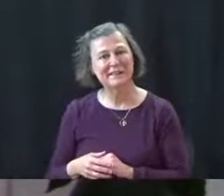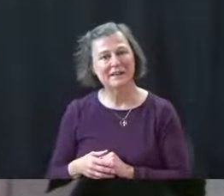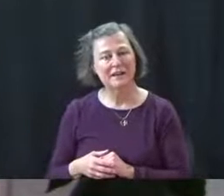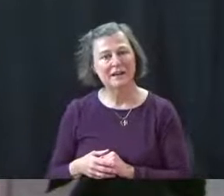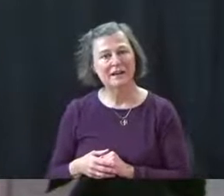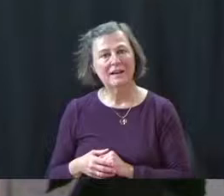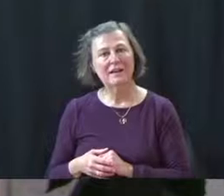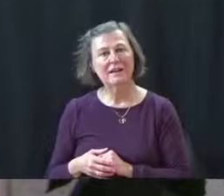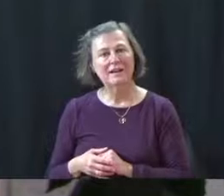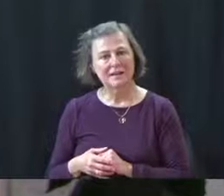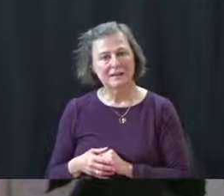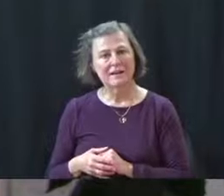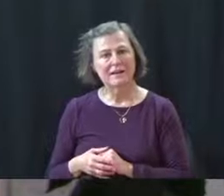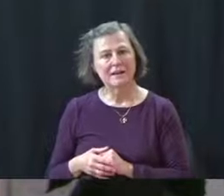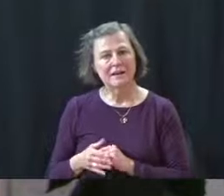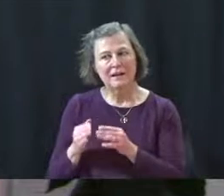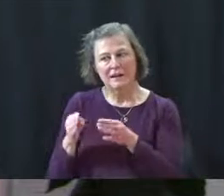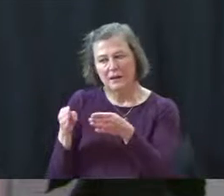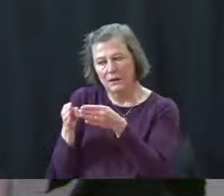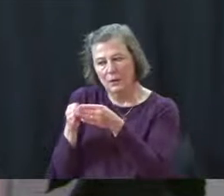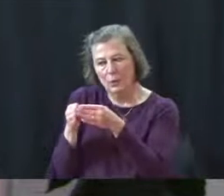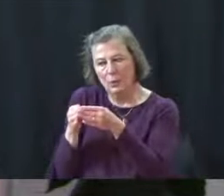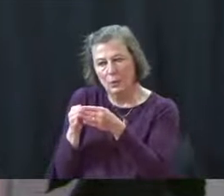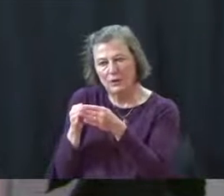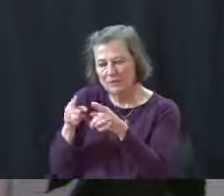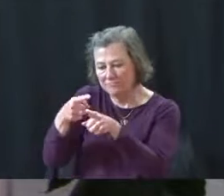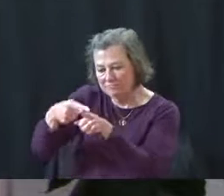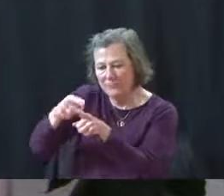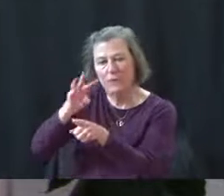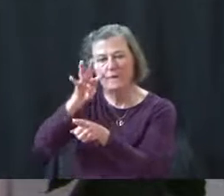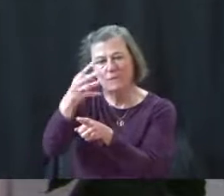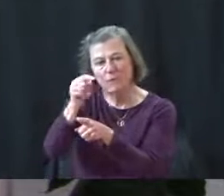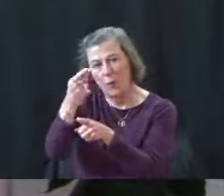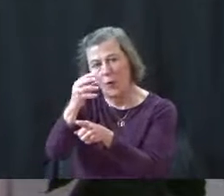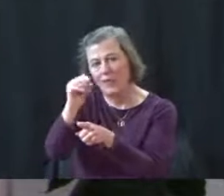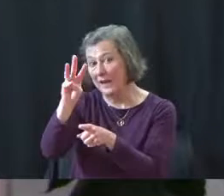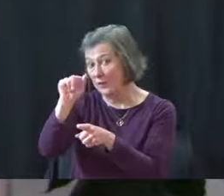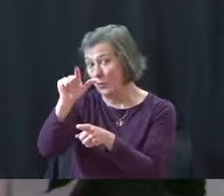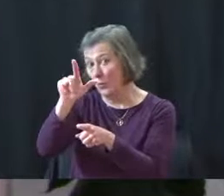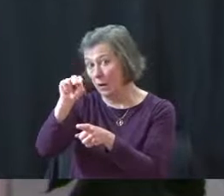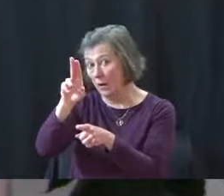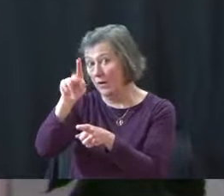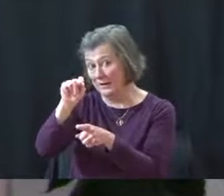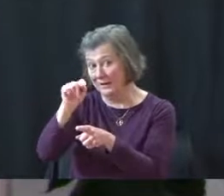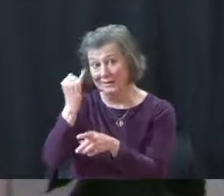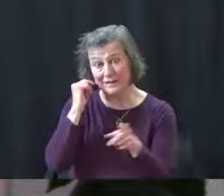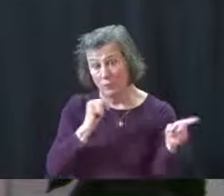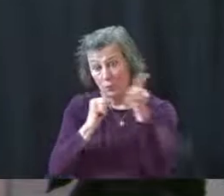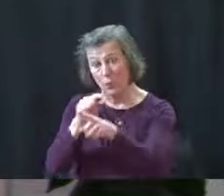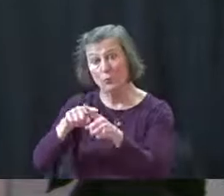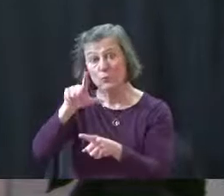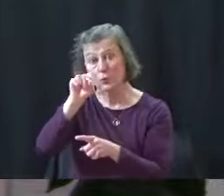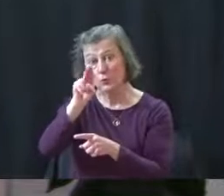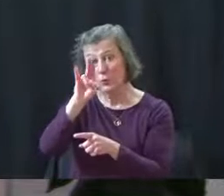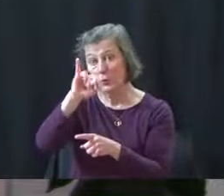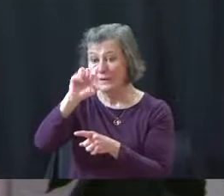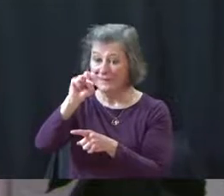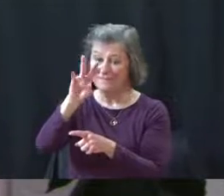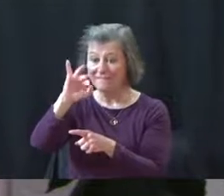On the corner of 4th and Walnut -- if you ever get to Louisville, Kentucky you ought to go there. On the corner of 4th and Walnut there is a